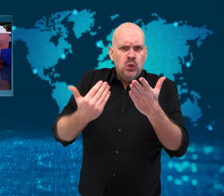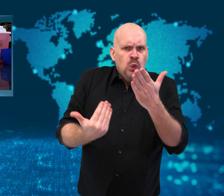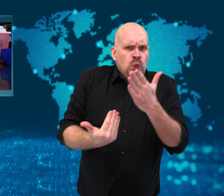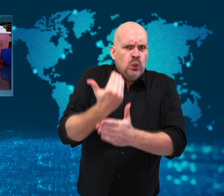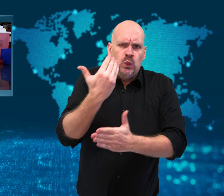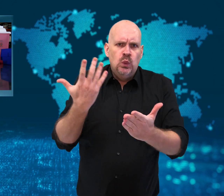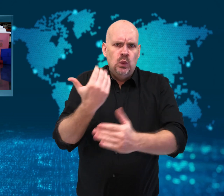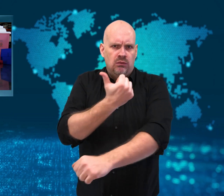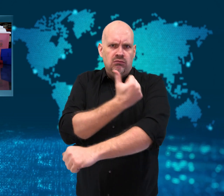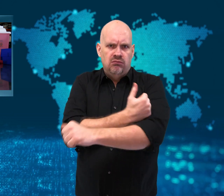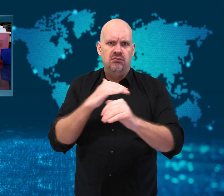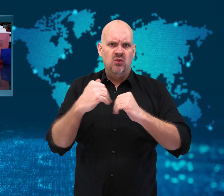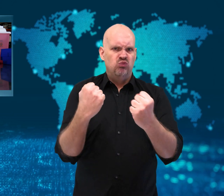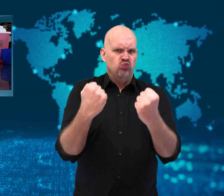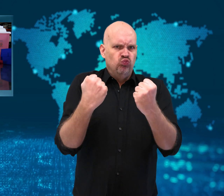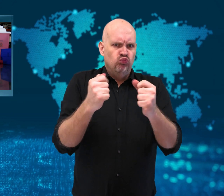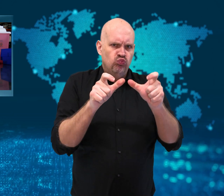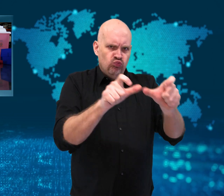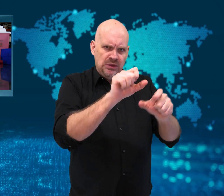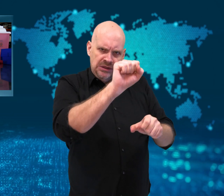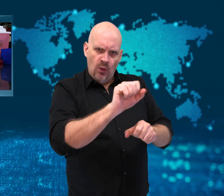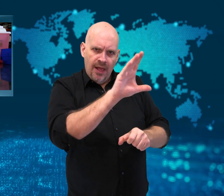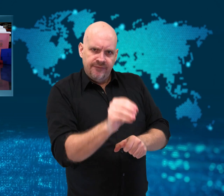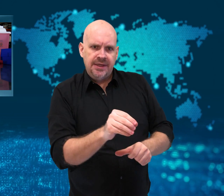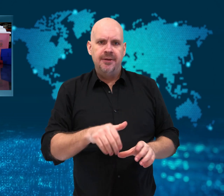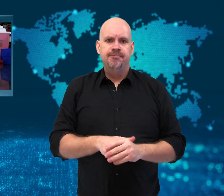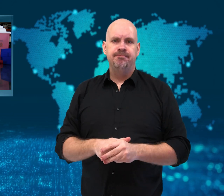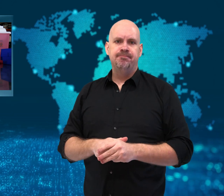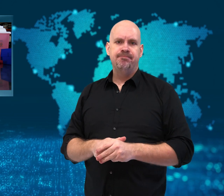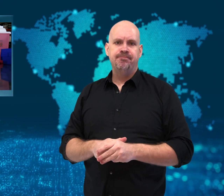variants in Britain and South Africa.